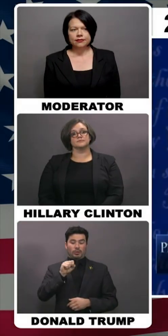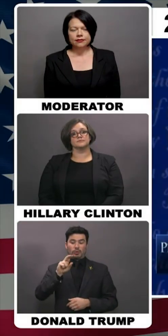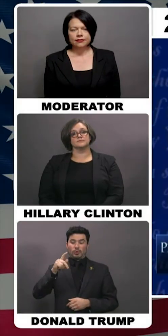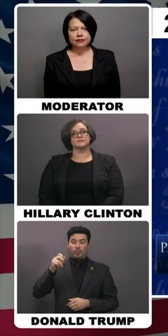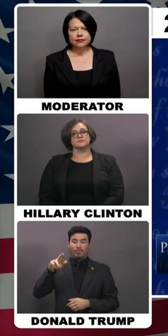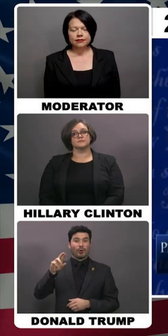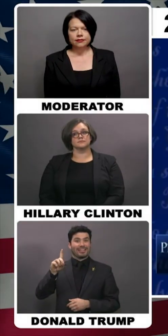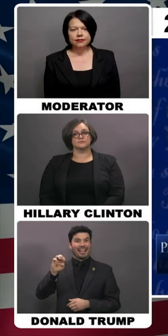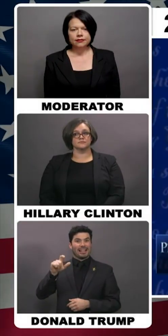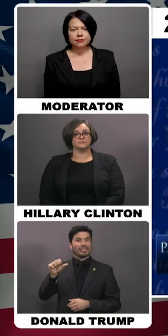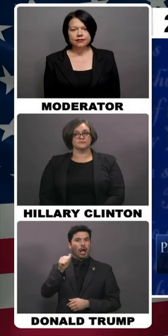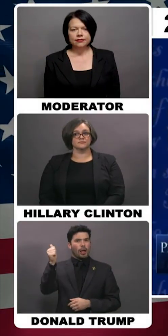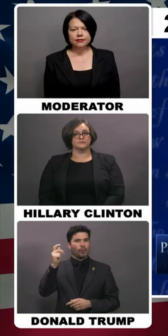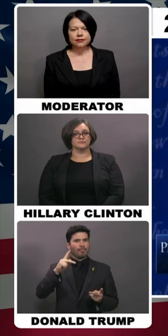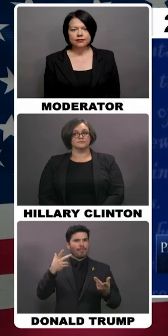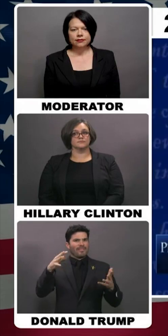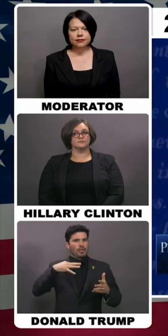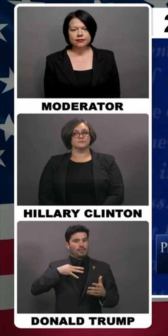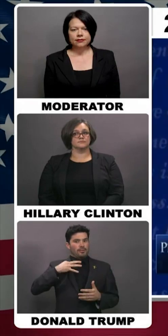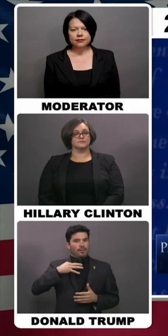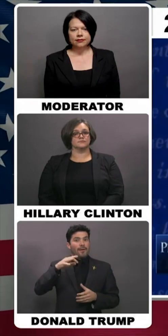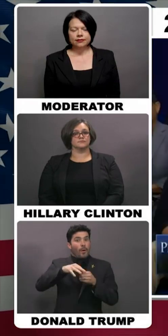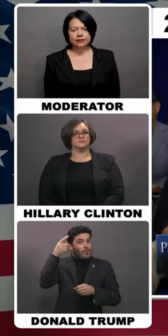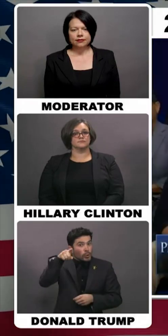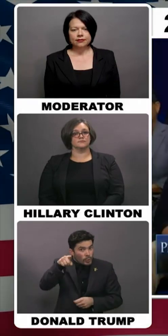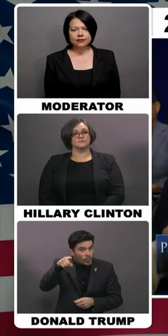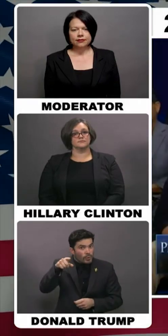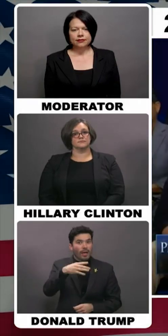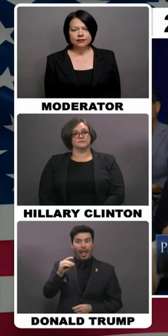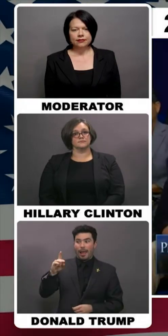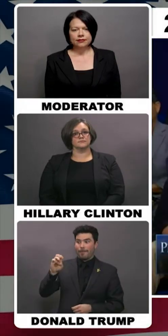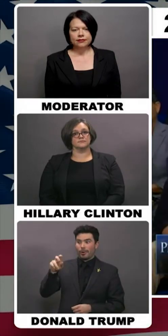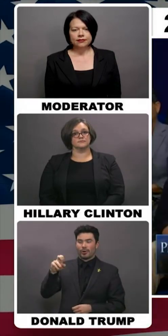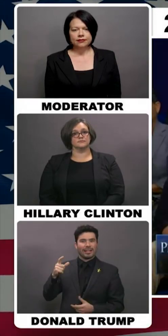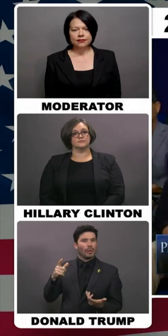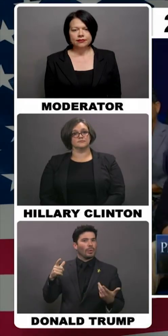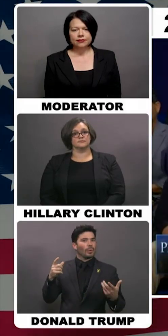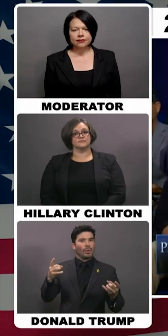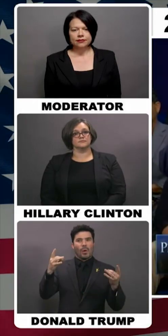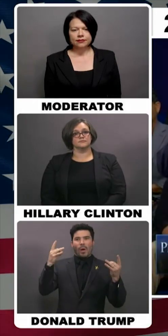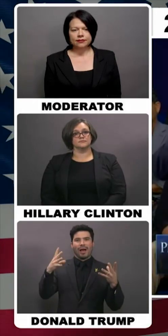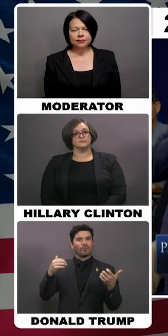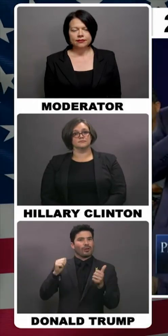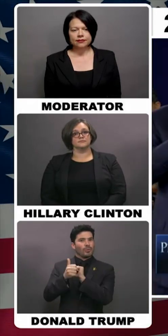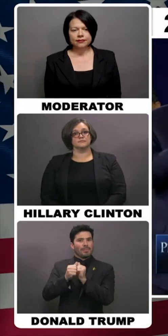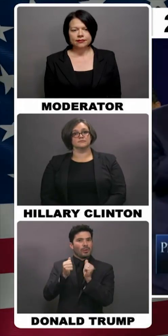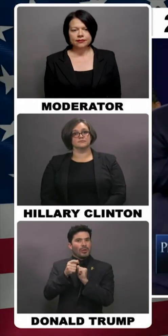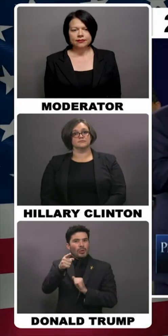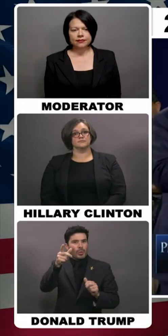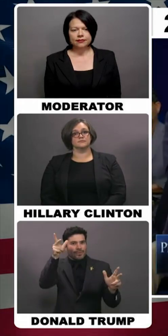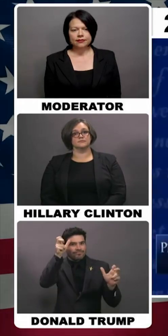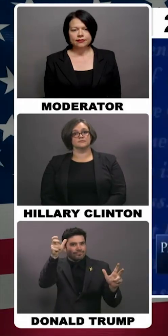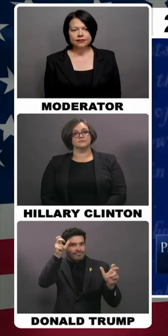And I was so surprised to see him sign on with the devil. But when you talk about apology, I think the one